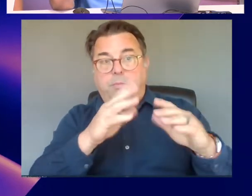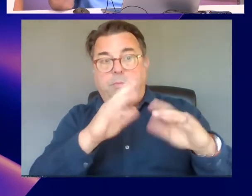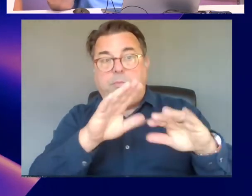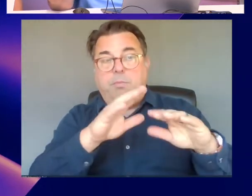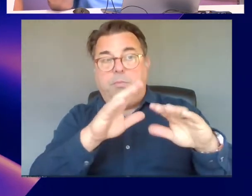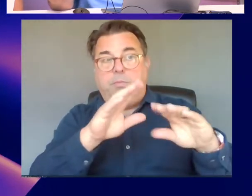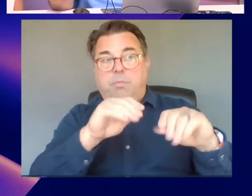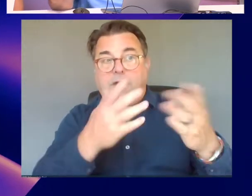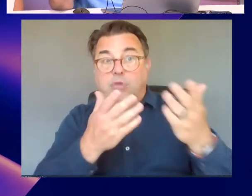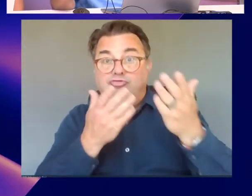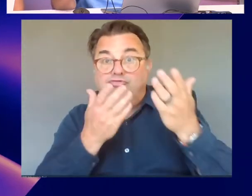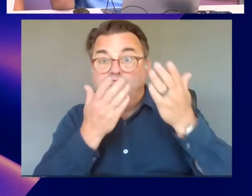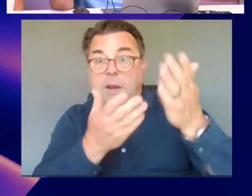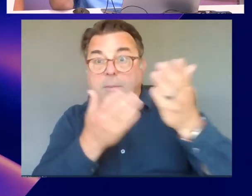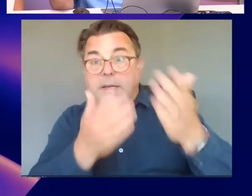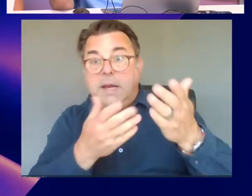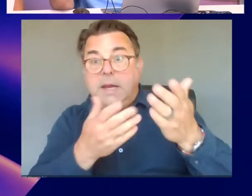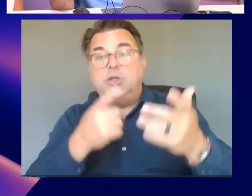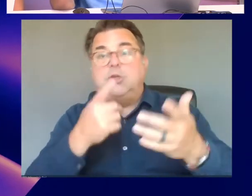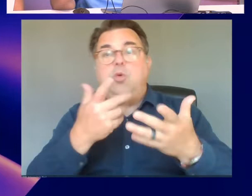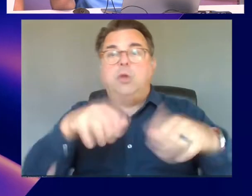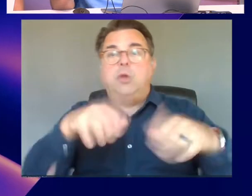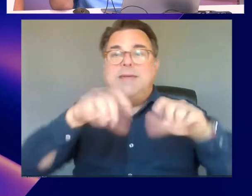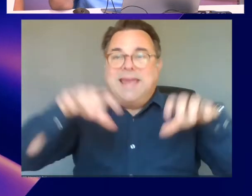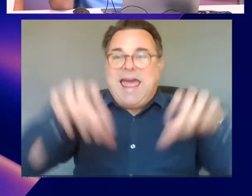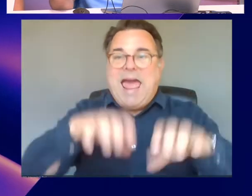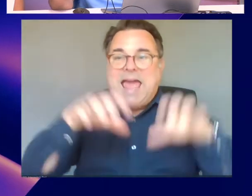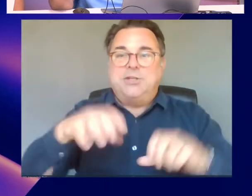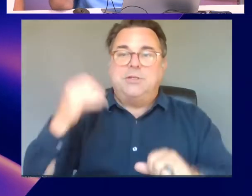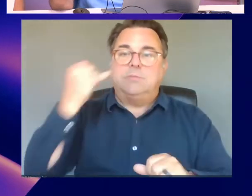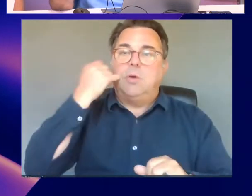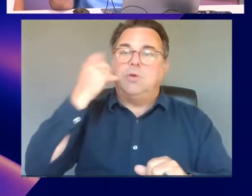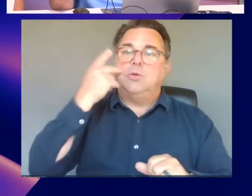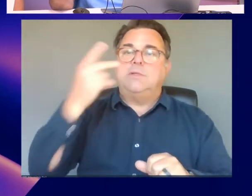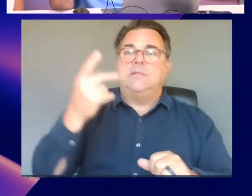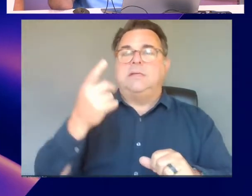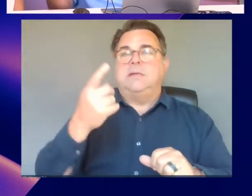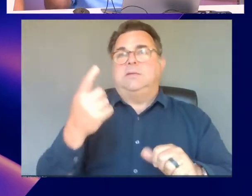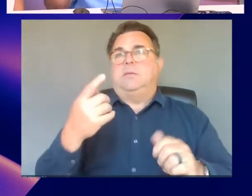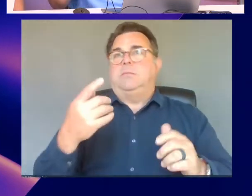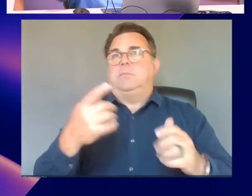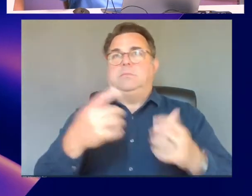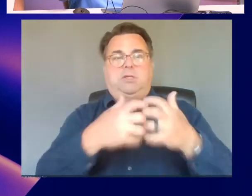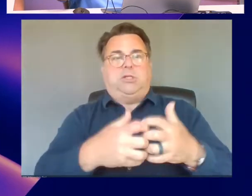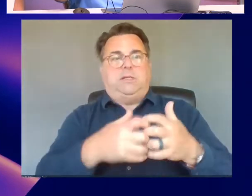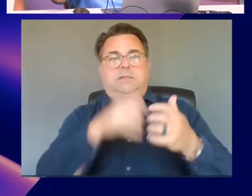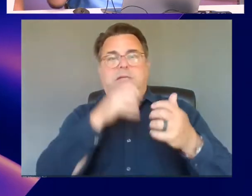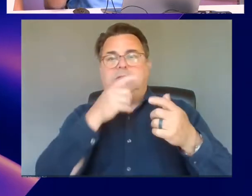Our action could be if you see some machine, or a device is not working, you send an alert, right?